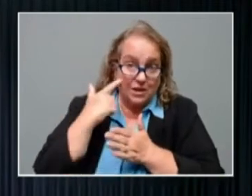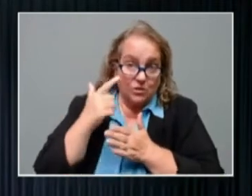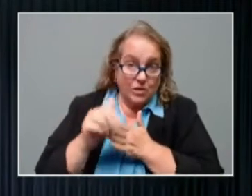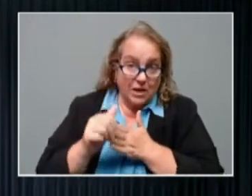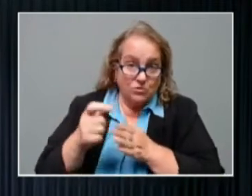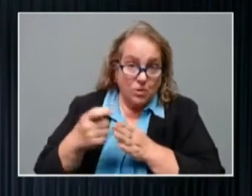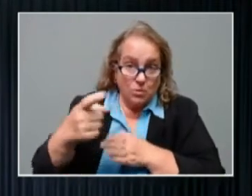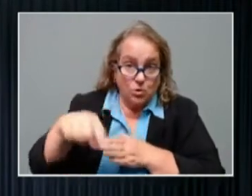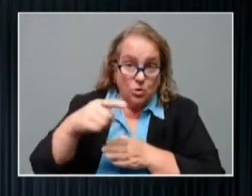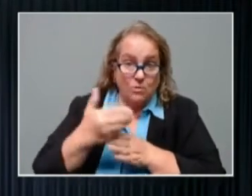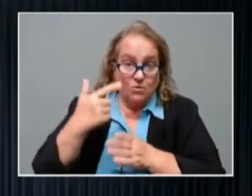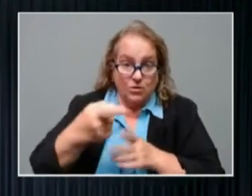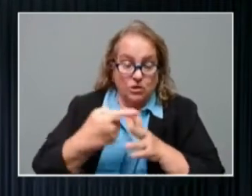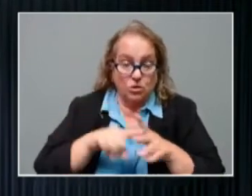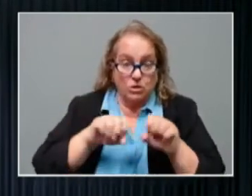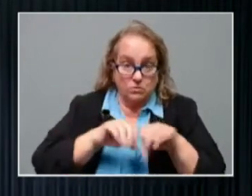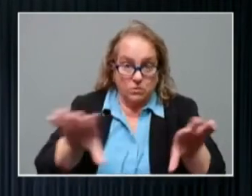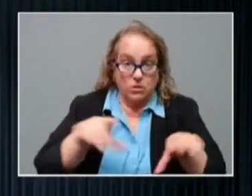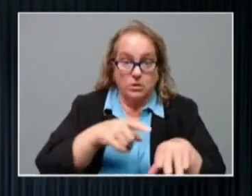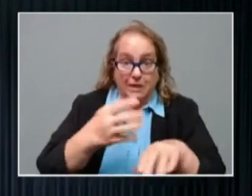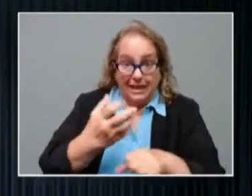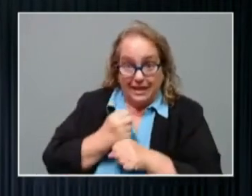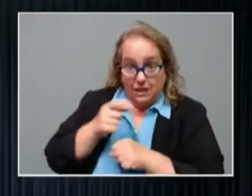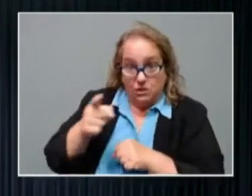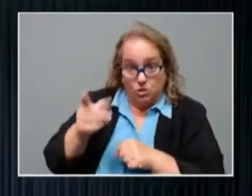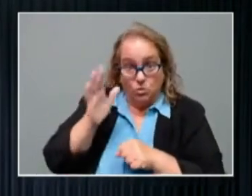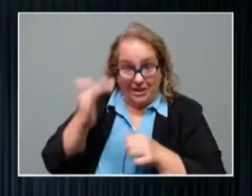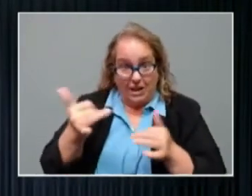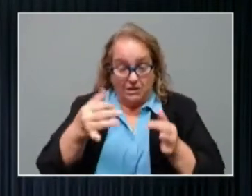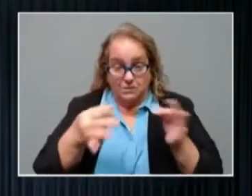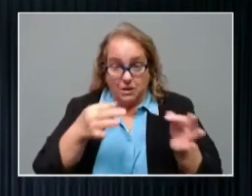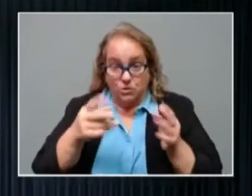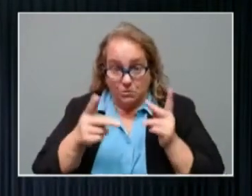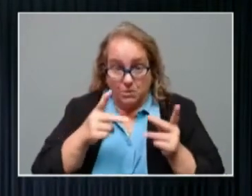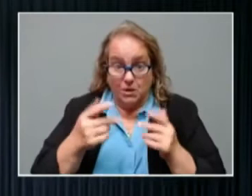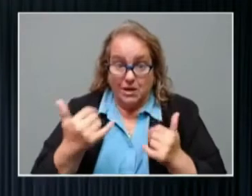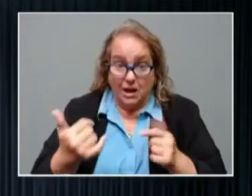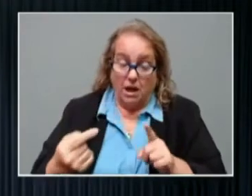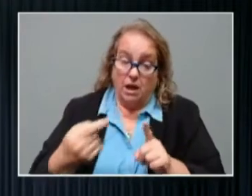that today? And then also going back to the younger traffics of vaccination